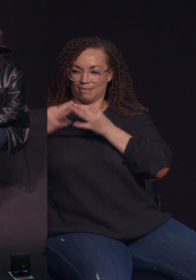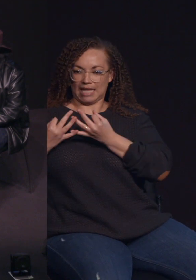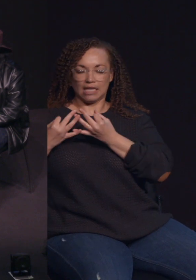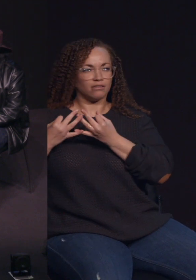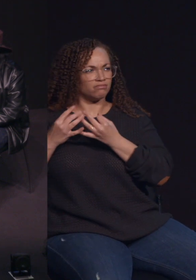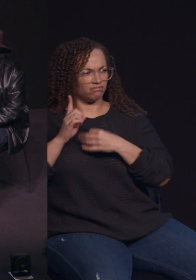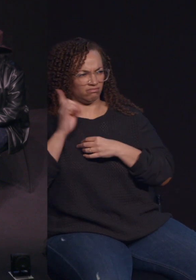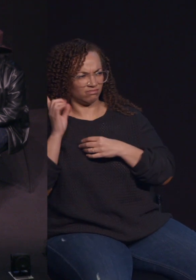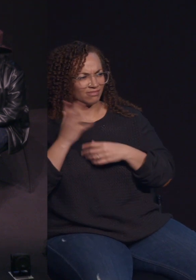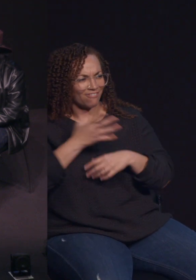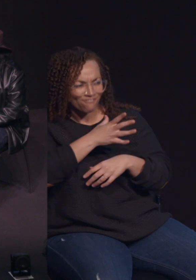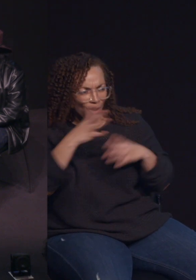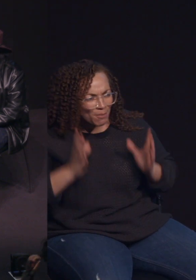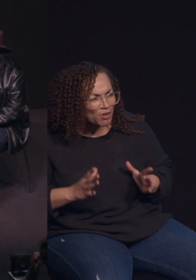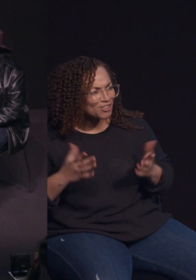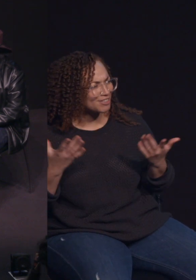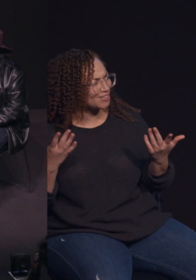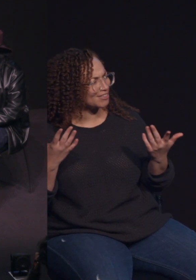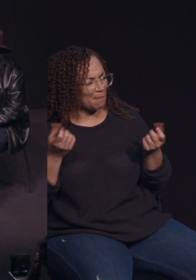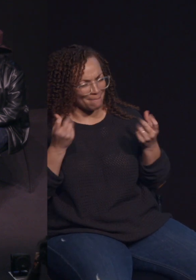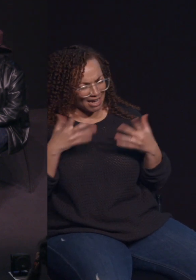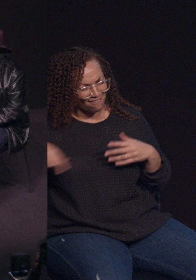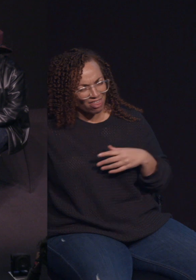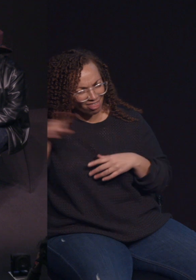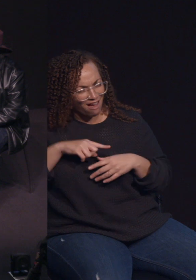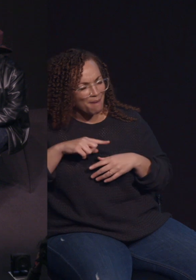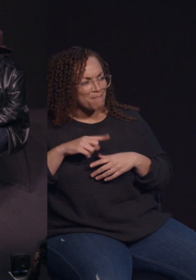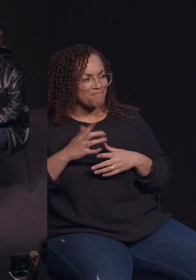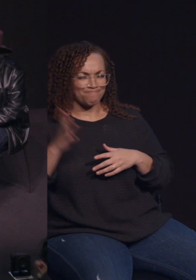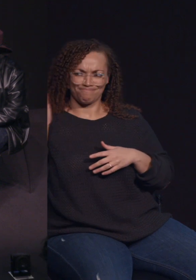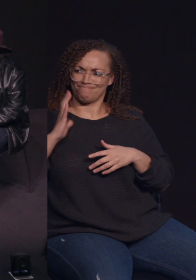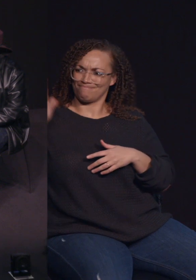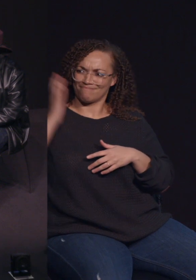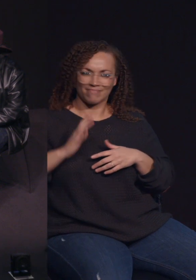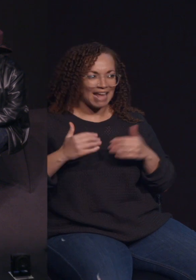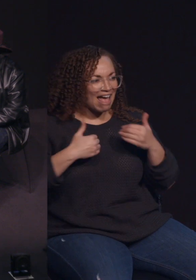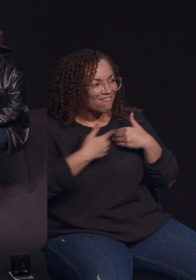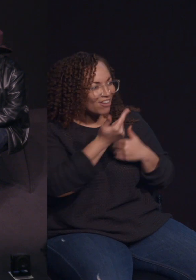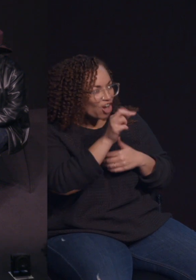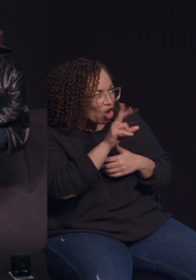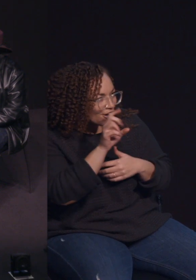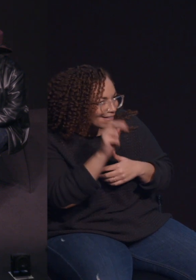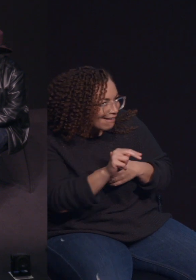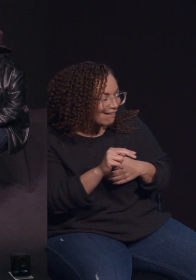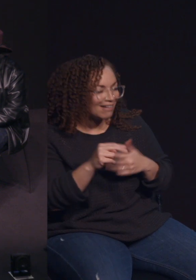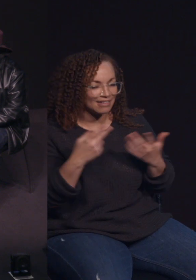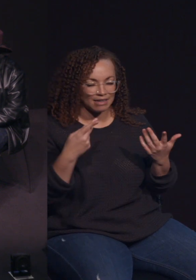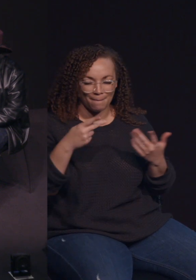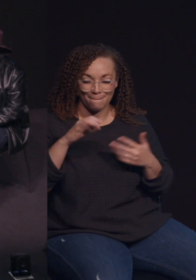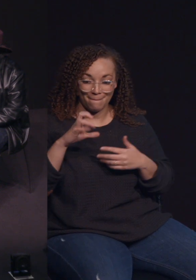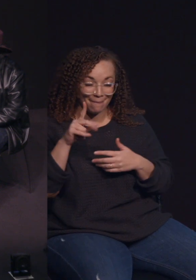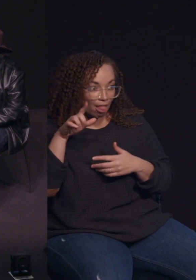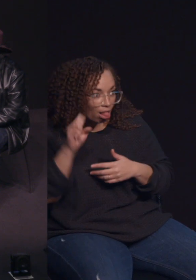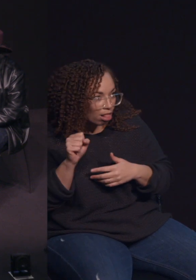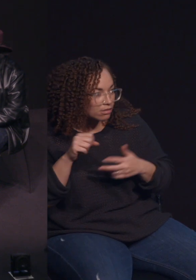Many of our ancestors were growing food in kitchen gardens and canning and pickling and preserving. Just by a show of hands, you know,